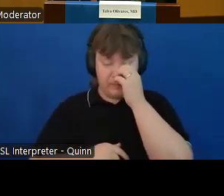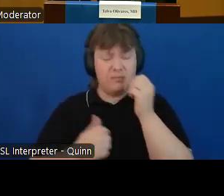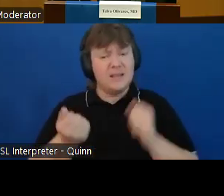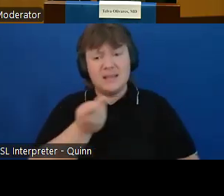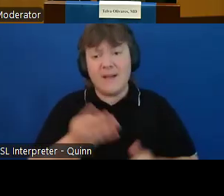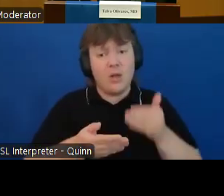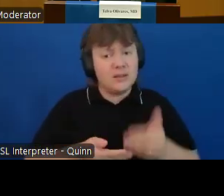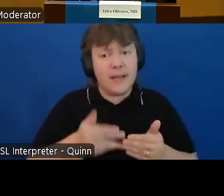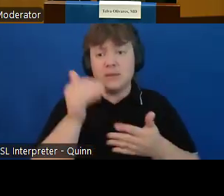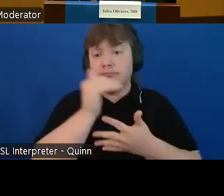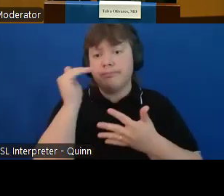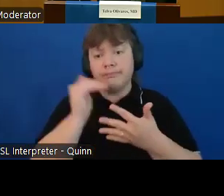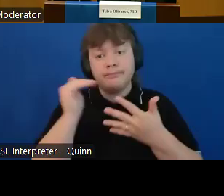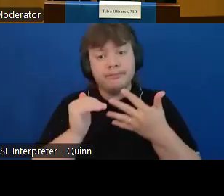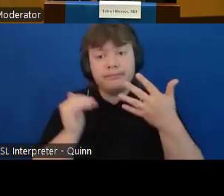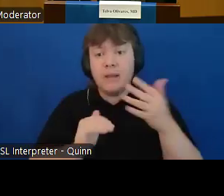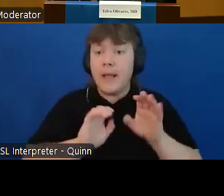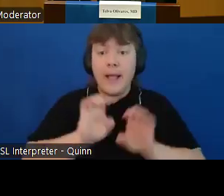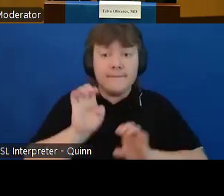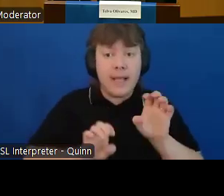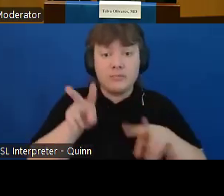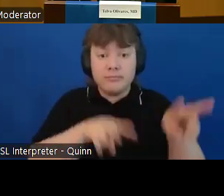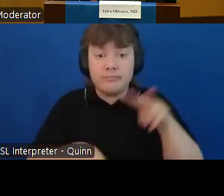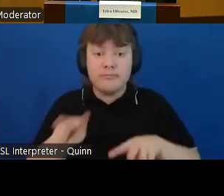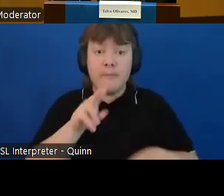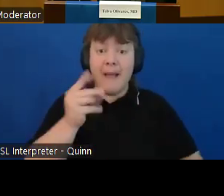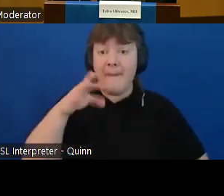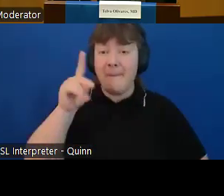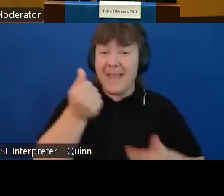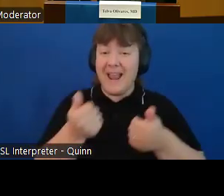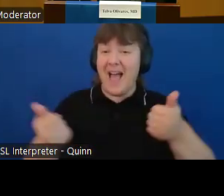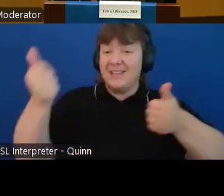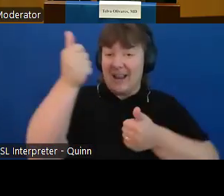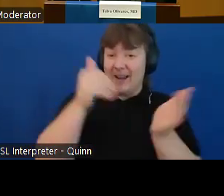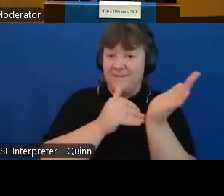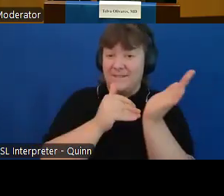an eligibility evaluation by a maid attending physician. This is the language from the law. It's